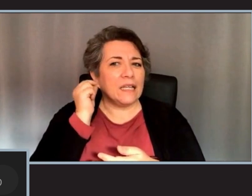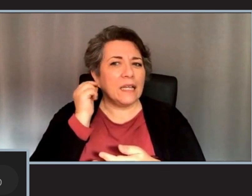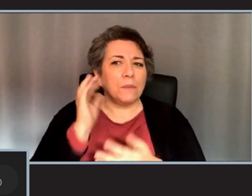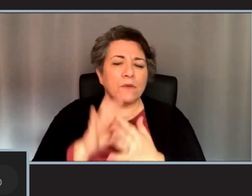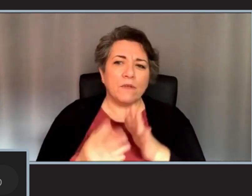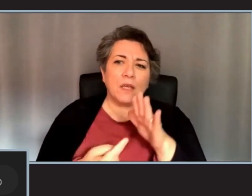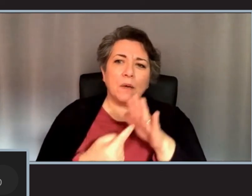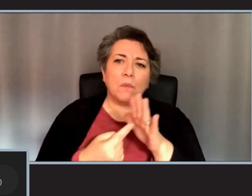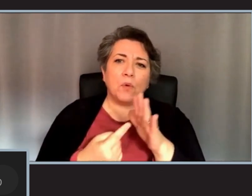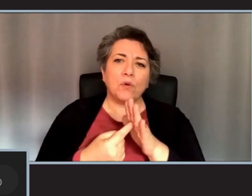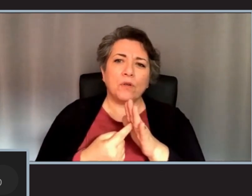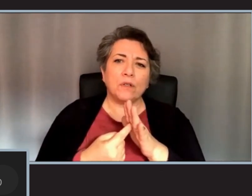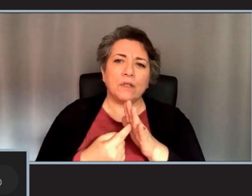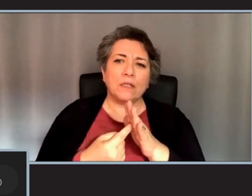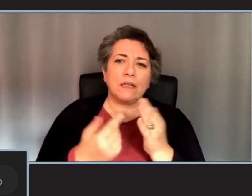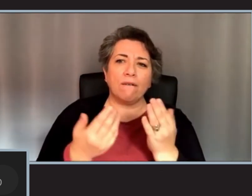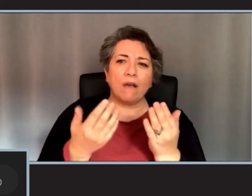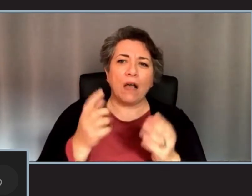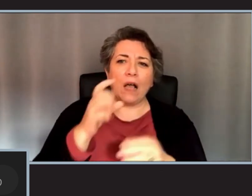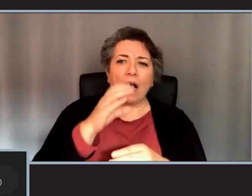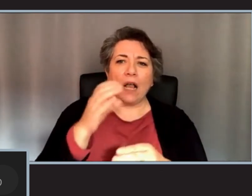to marketing / stakeholders” ask Nikki?